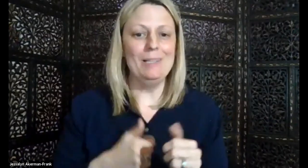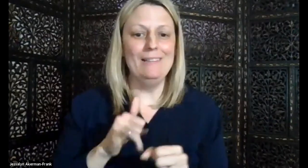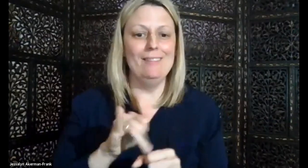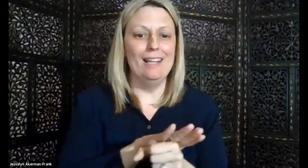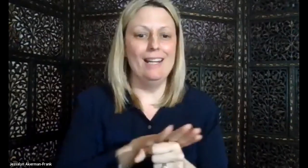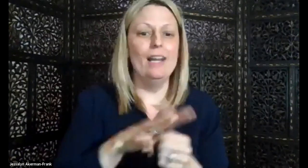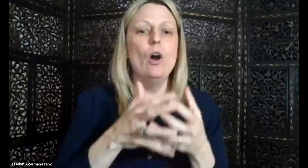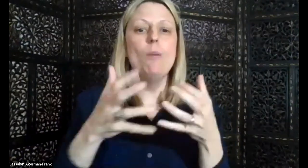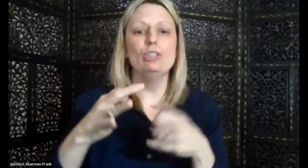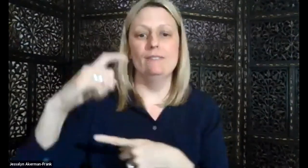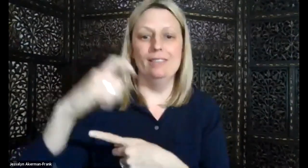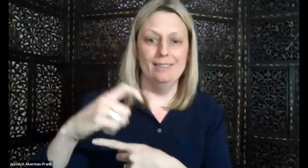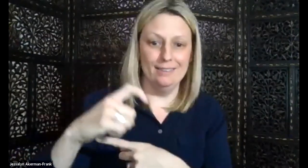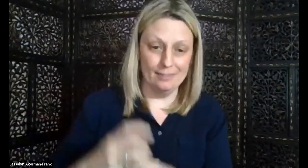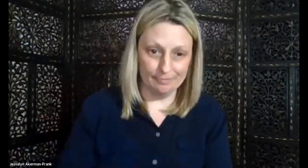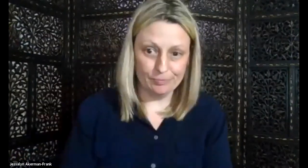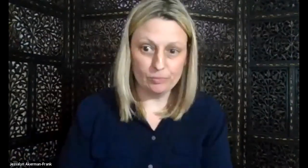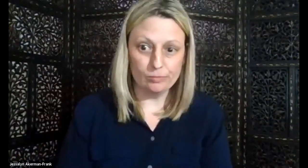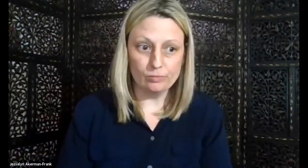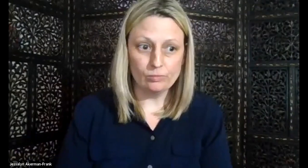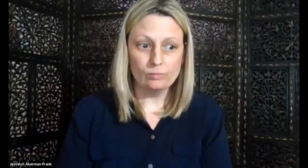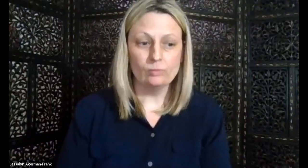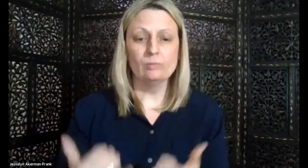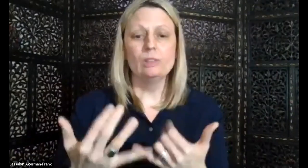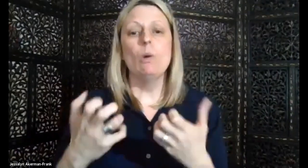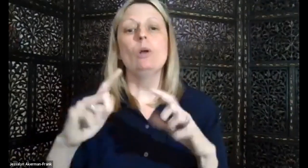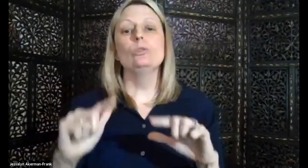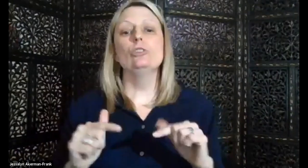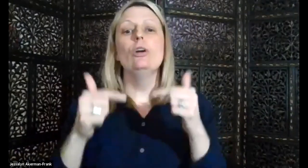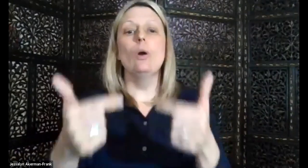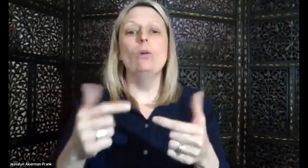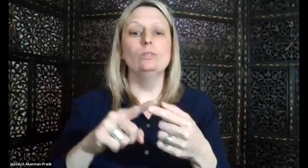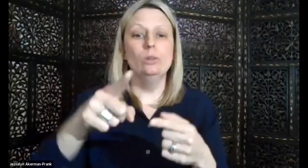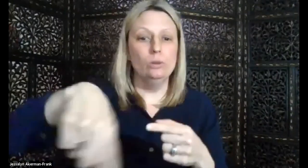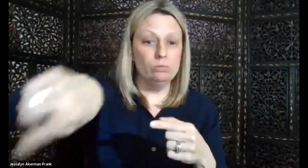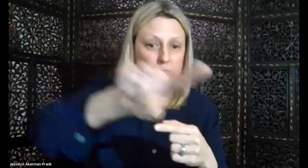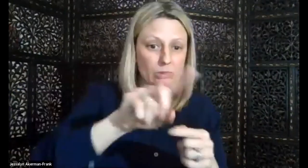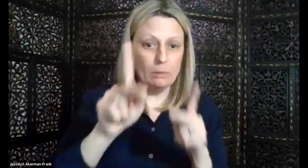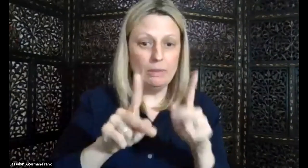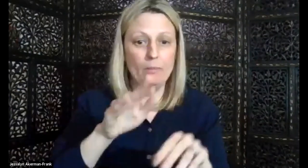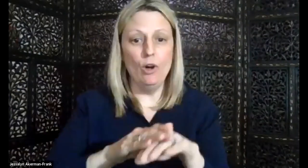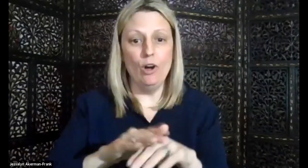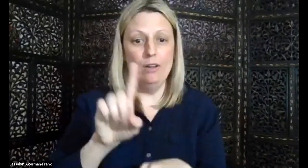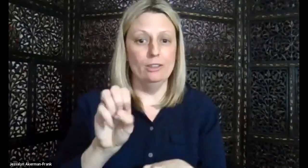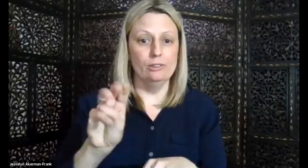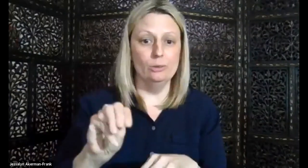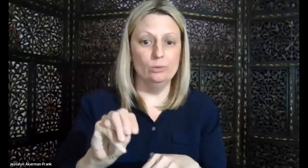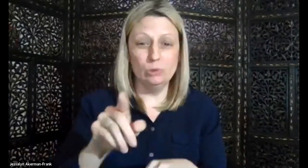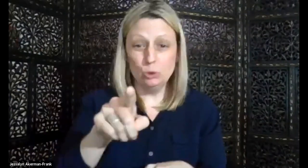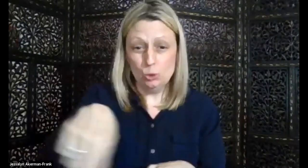people and being able to transfer those funds to each state, for -- services in each individual state. And without the